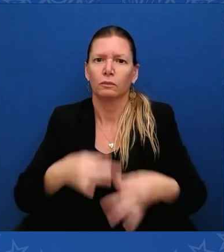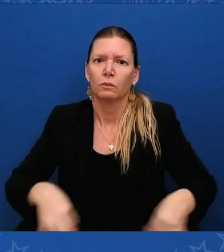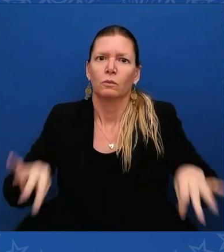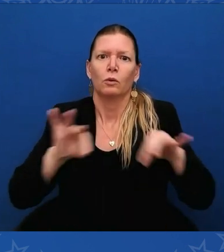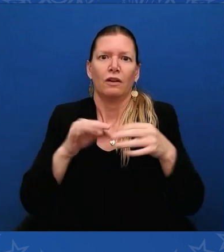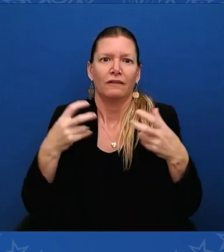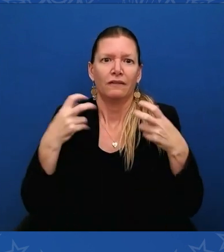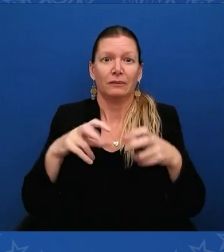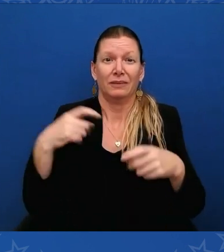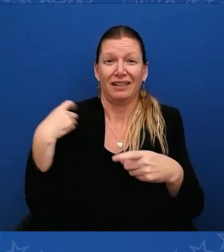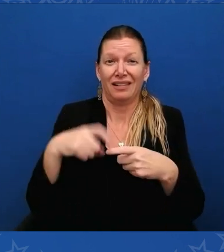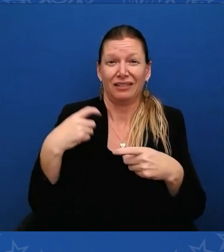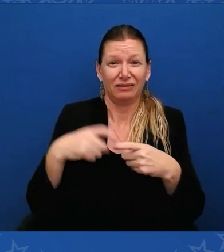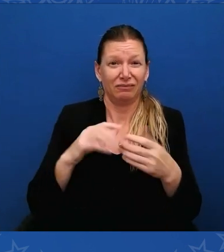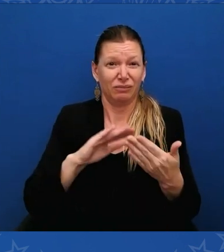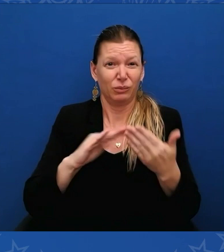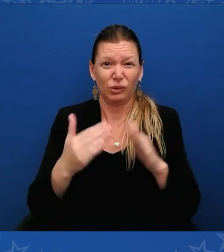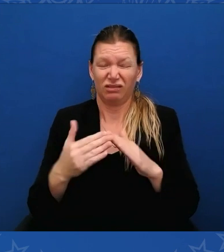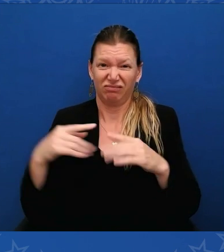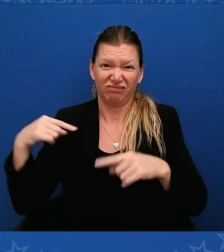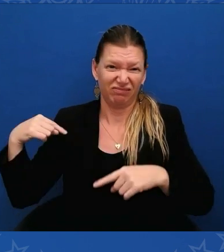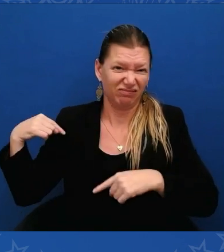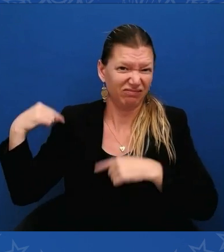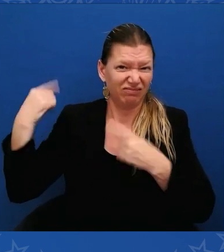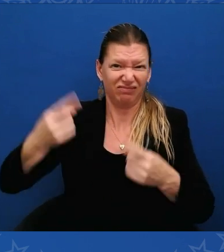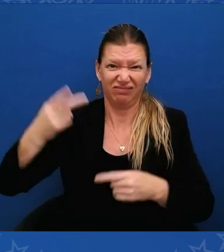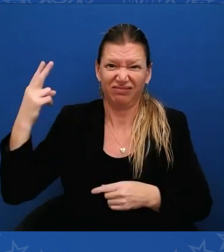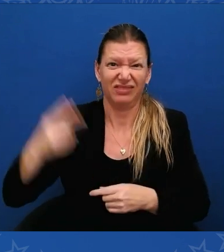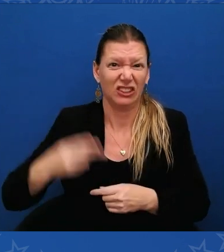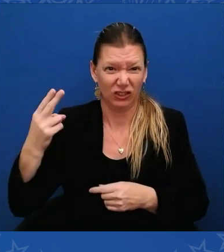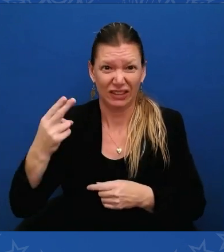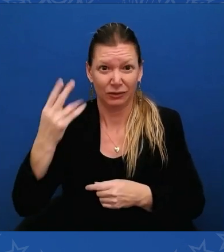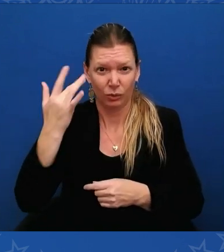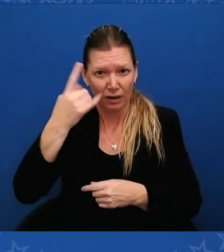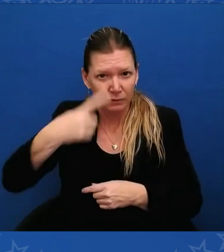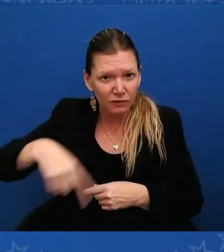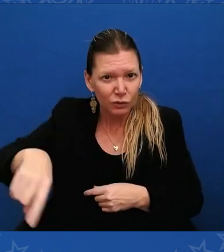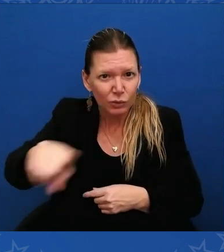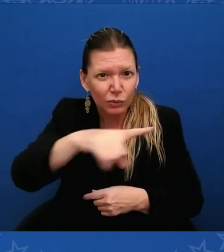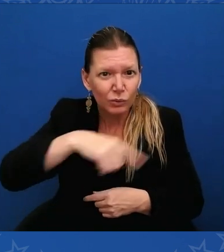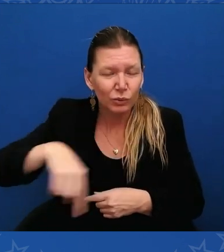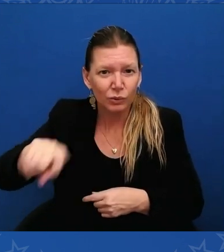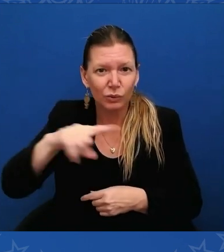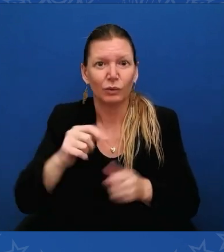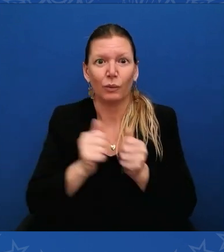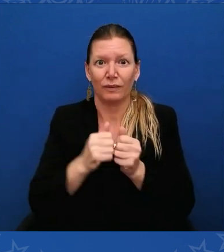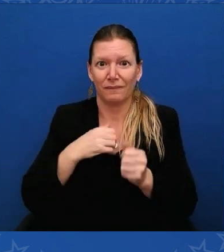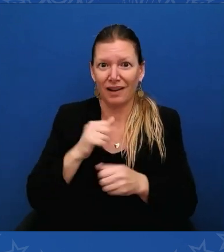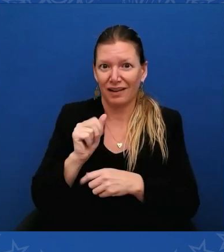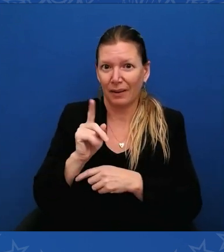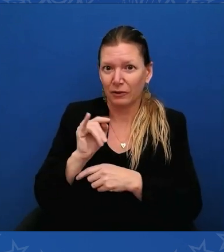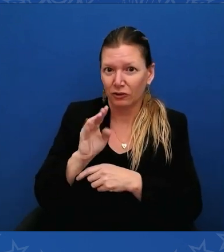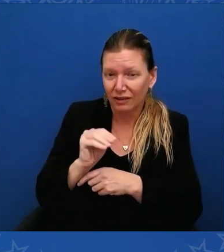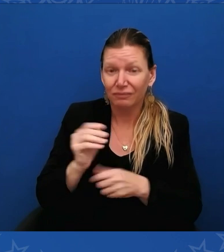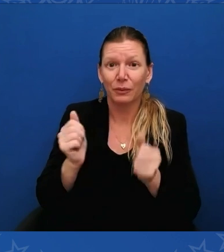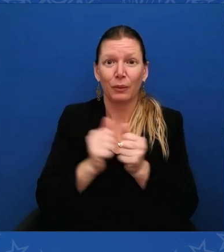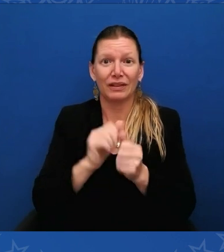And my administration, along with CHC, has been on the road to communities across the country to share the good news.